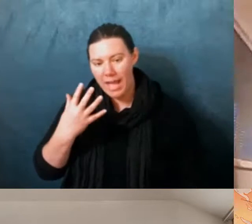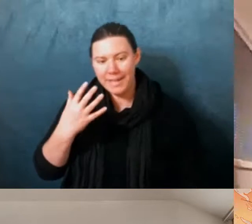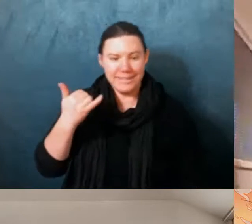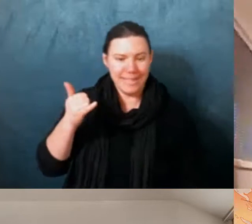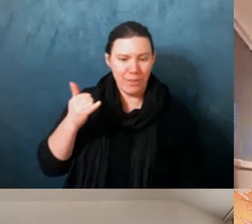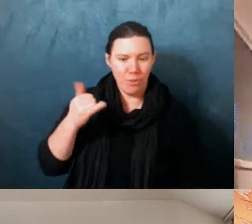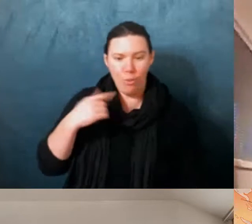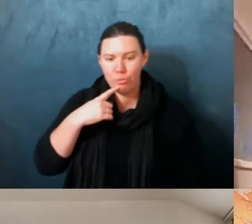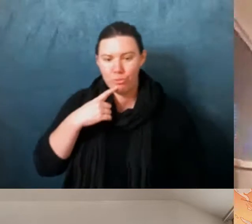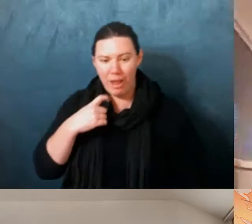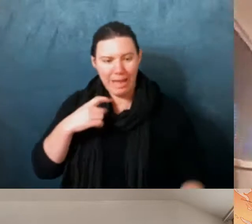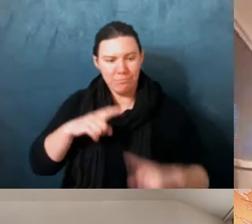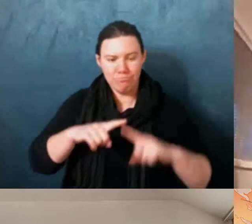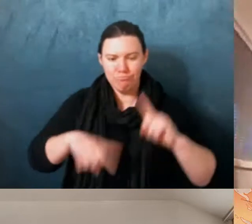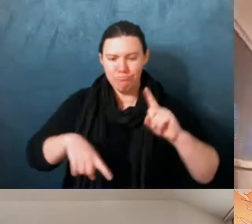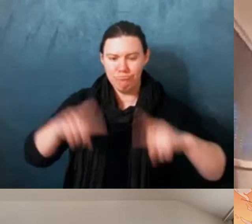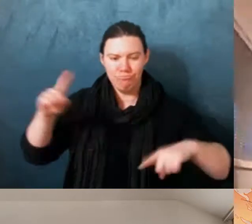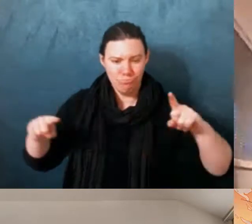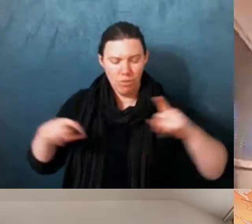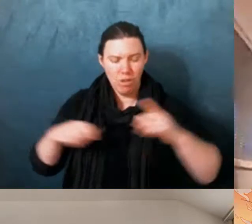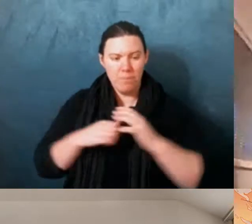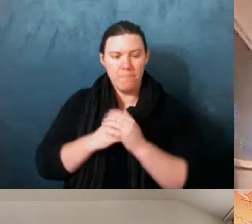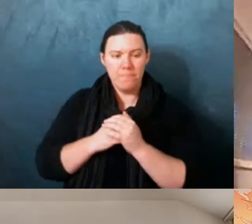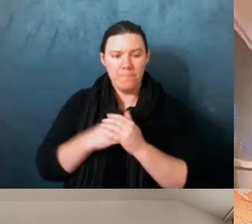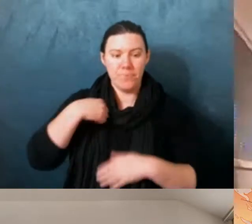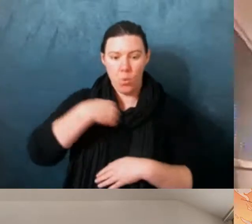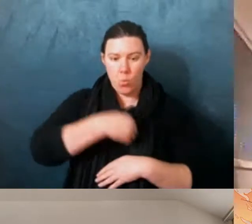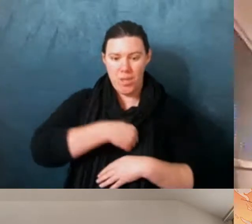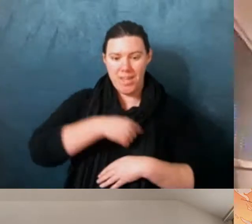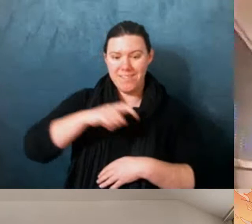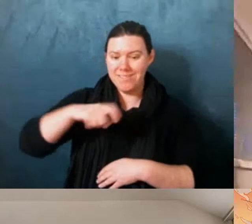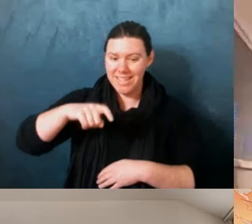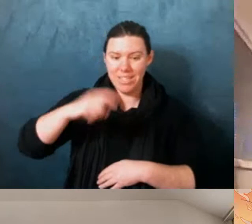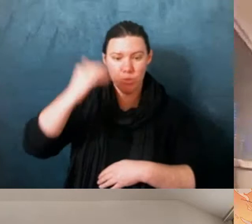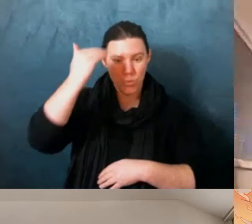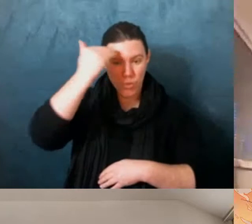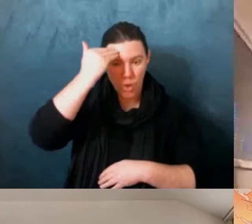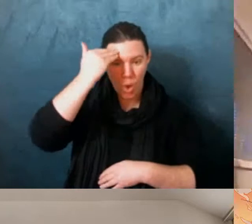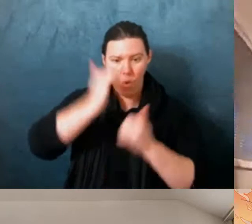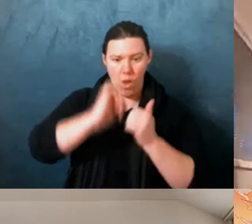And those are diversity issues that should be addressed in continuing education,